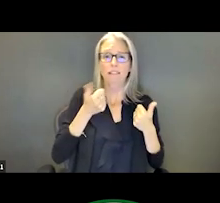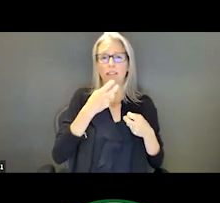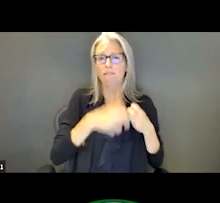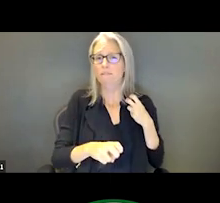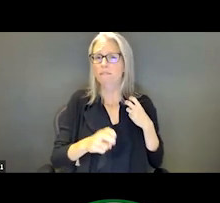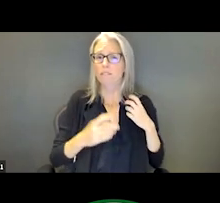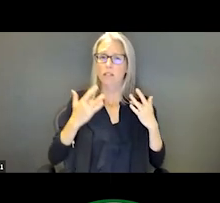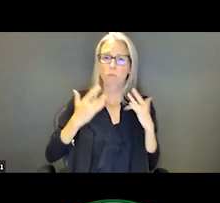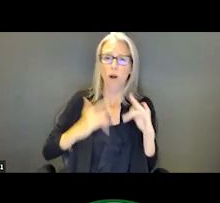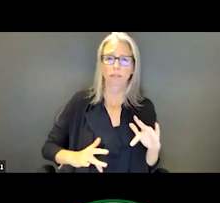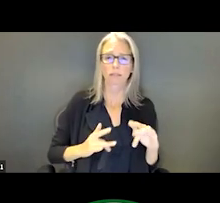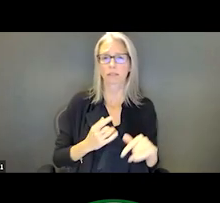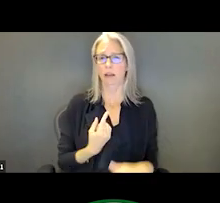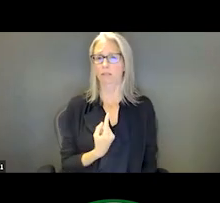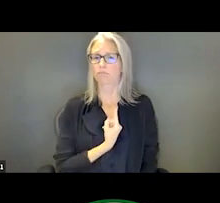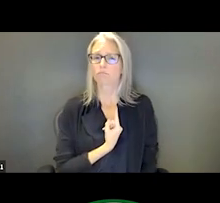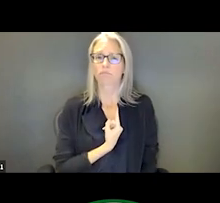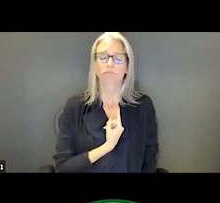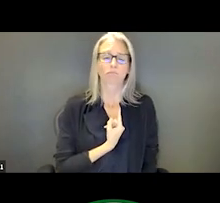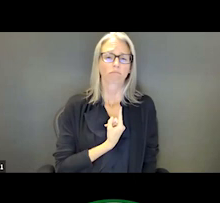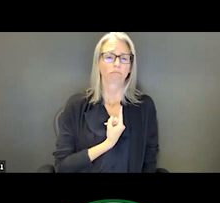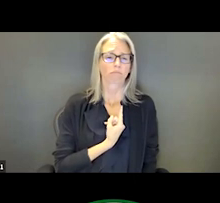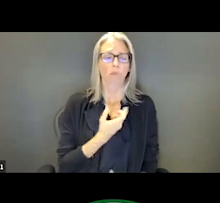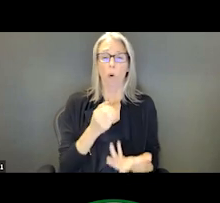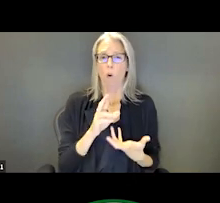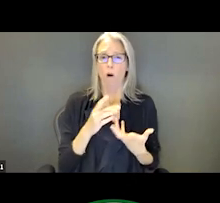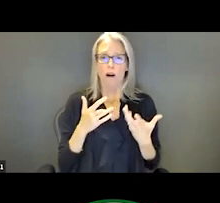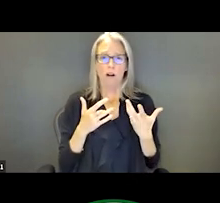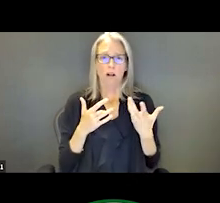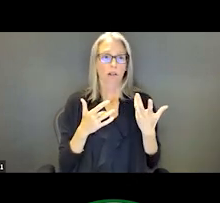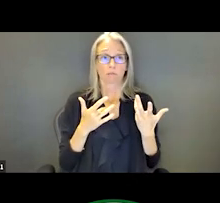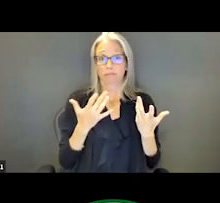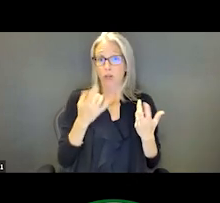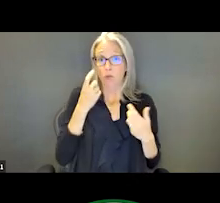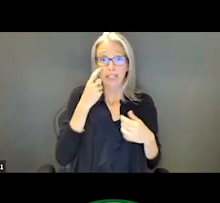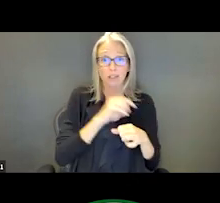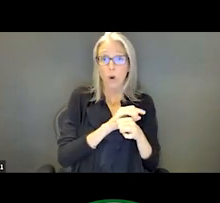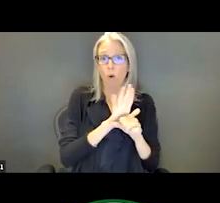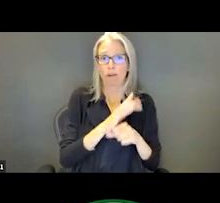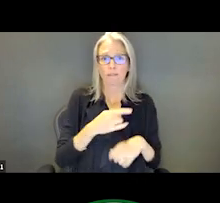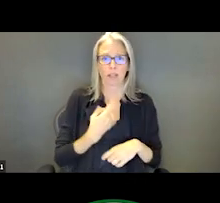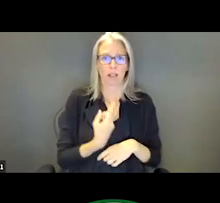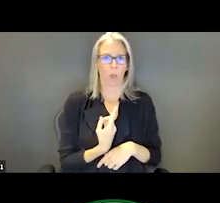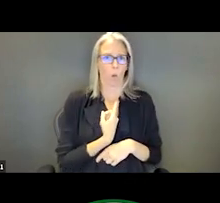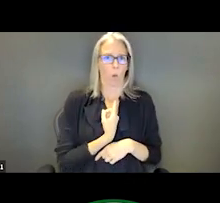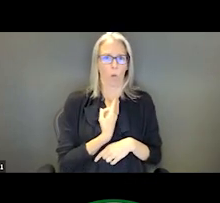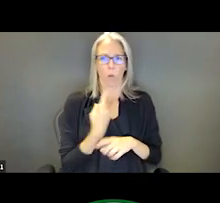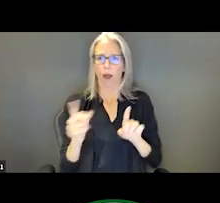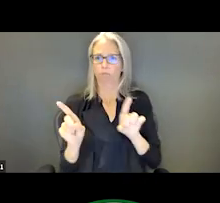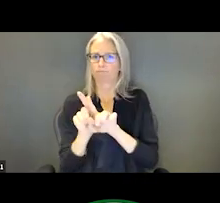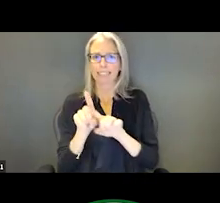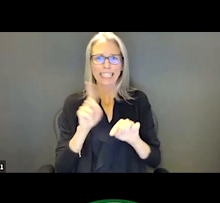and all of the different things that are happening right so that's what lifestyle medicine is.